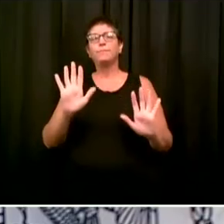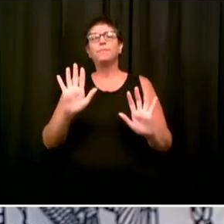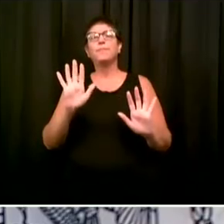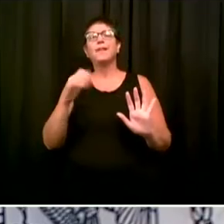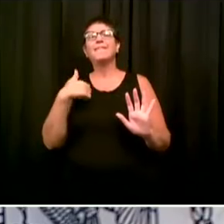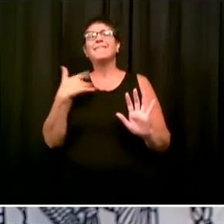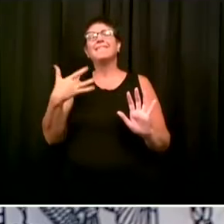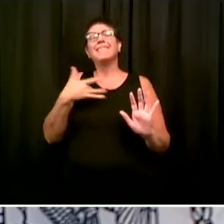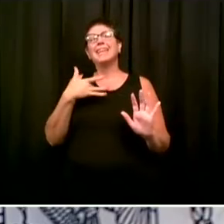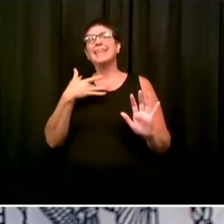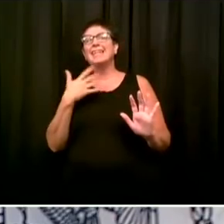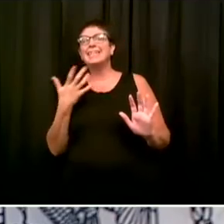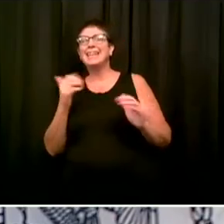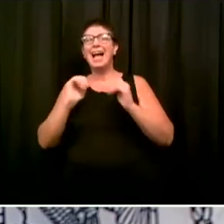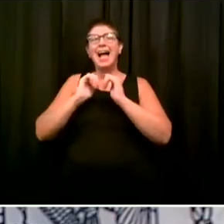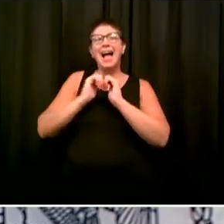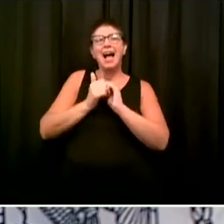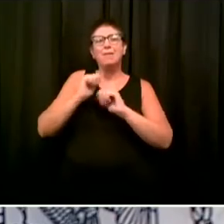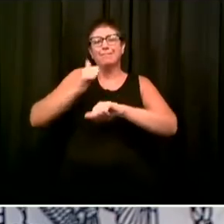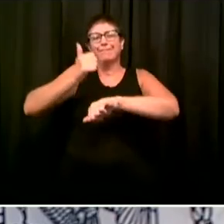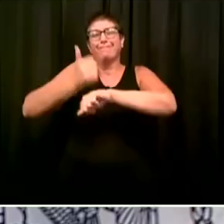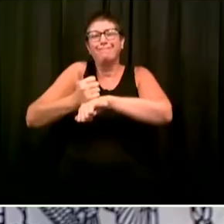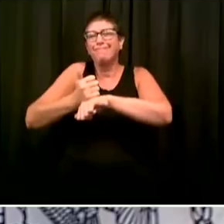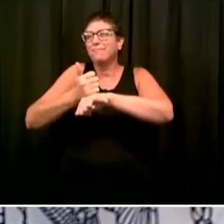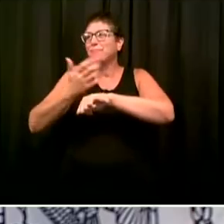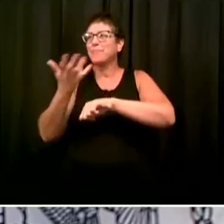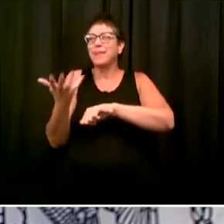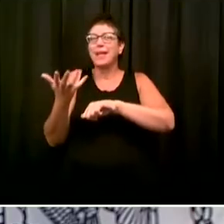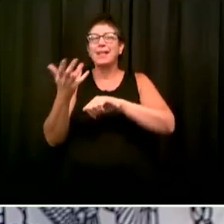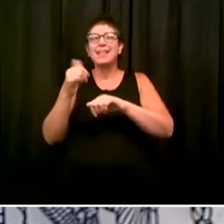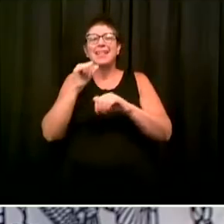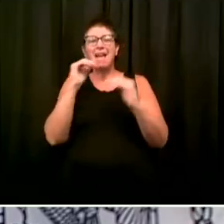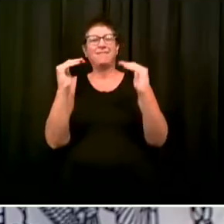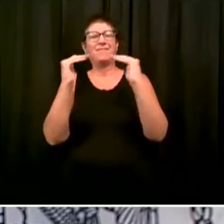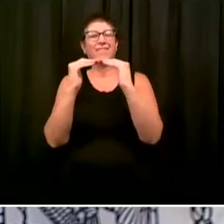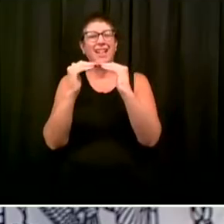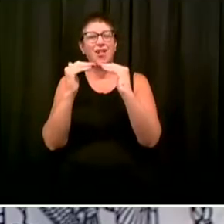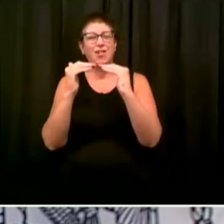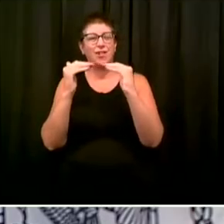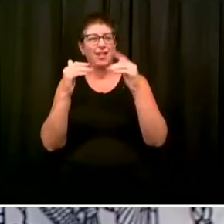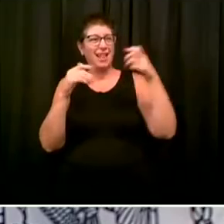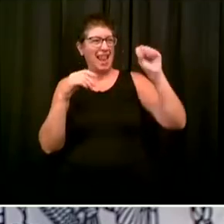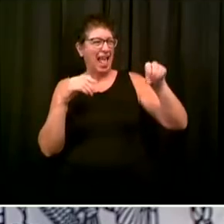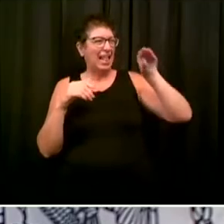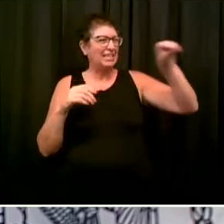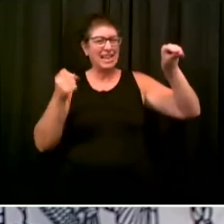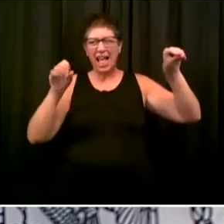I UNDERSTAND THE QUESTION, I WOULD NOT ASK, I